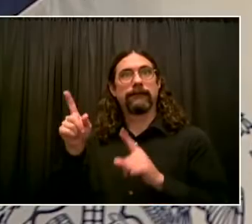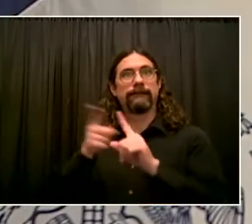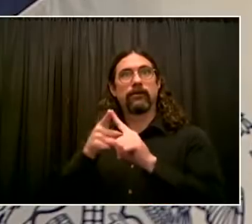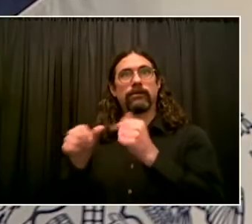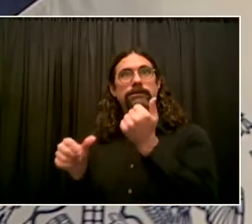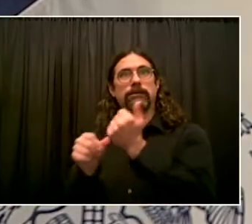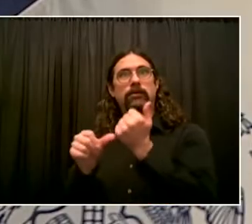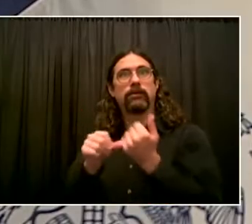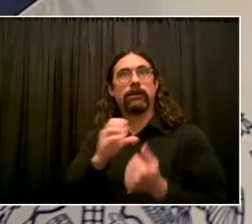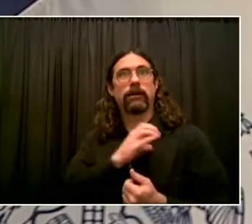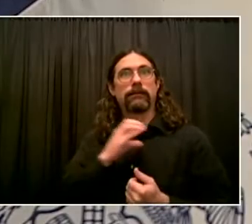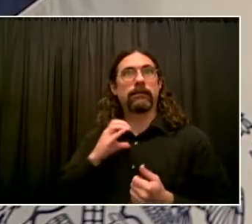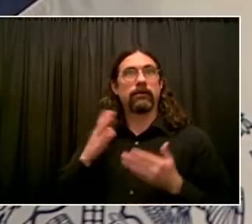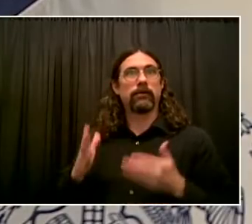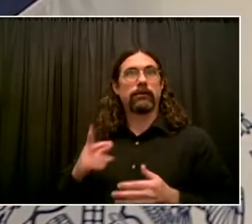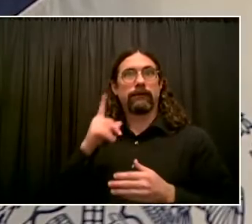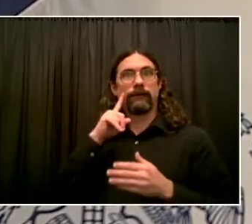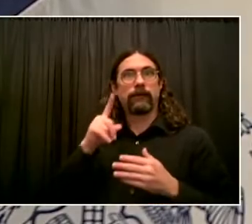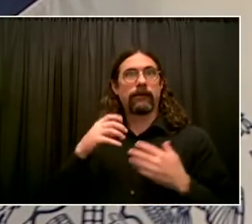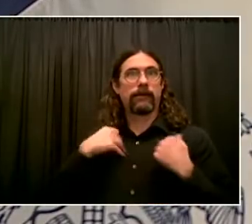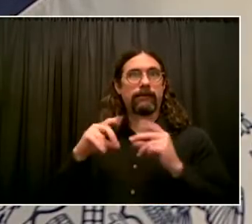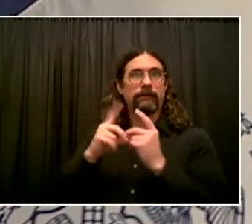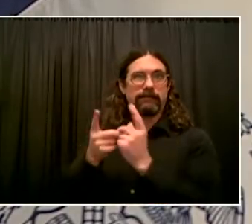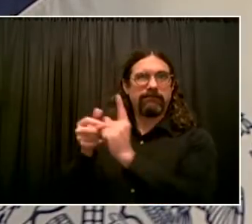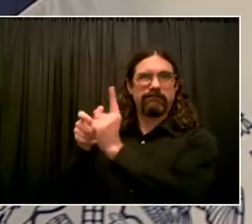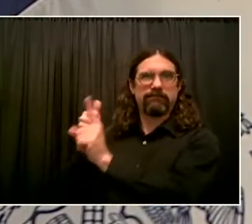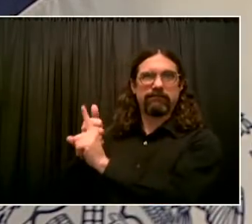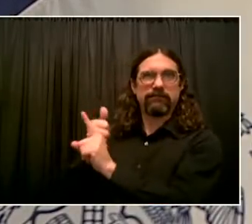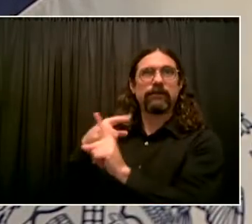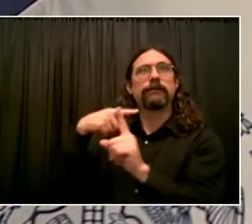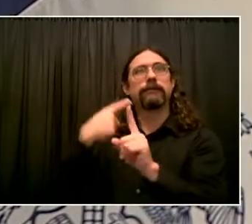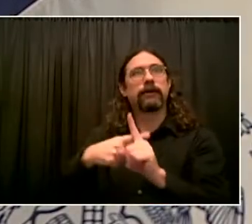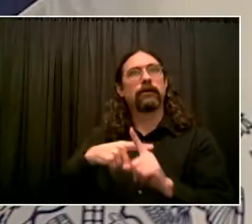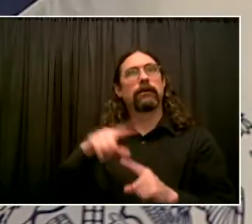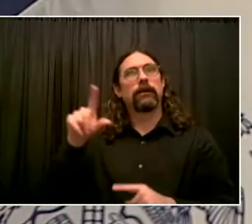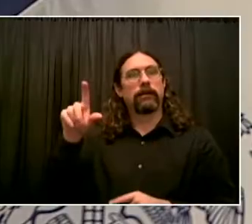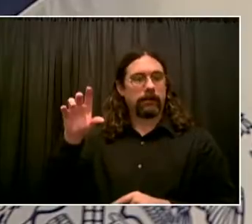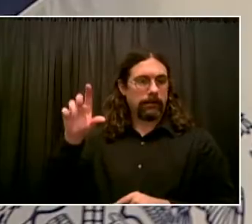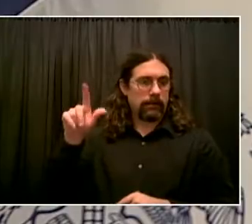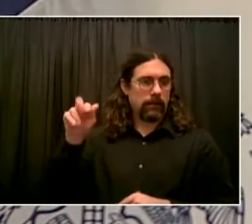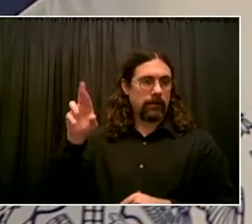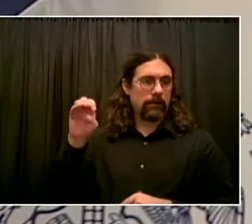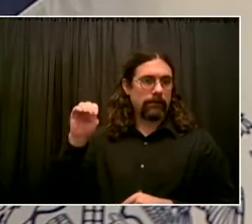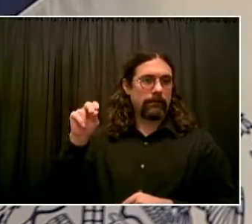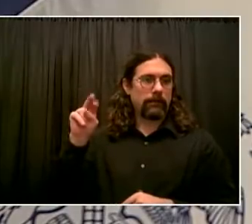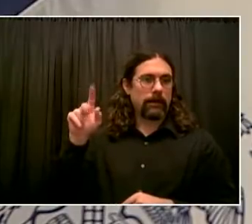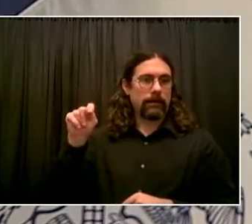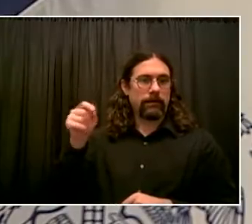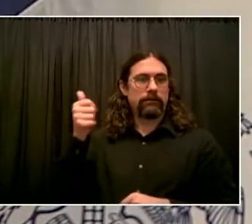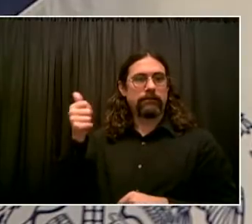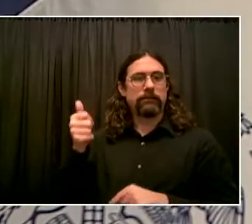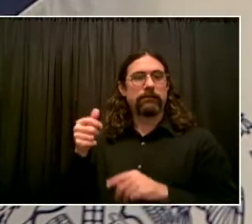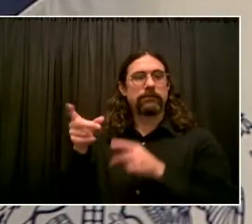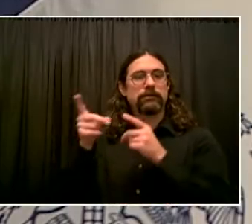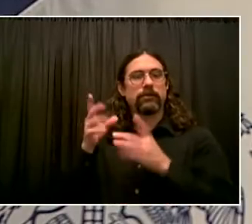HOUSING. DOCTOR MITCA KATZ, DOCTOR EASTERLING, CHIEFEQ UITY